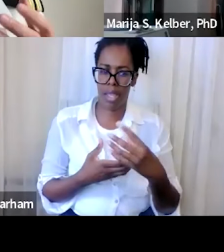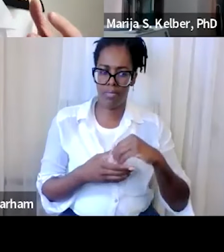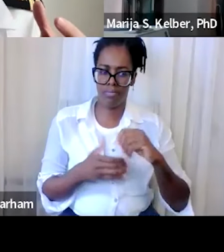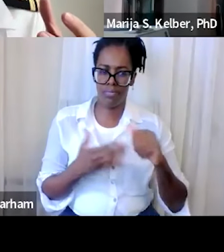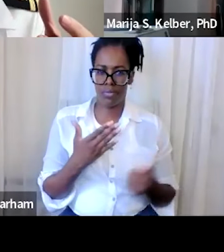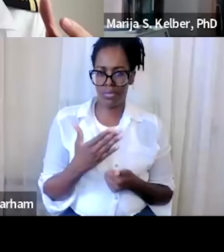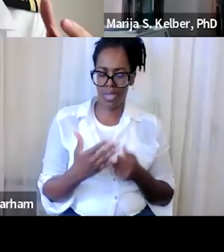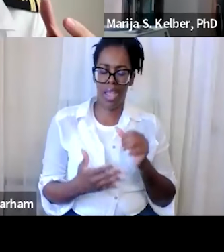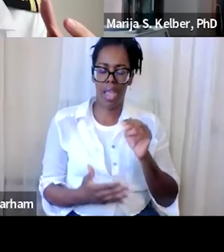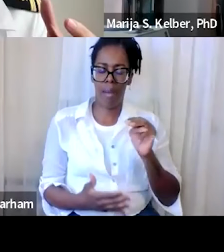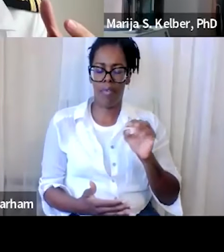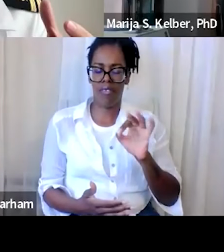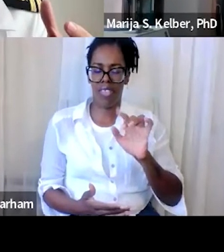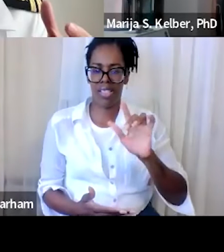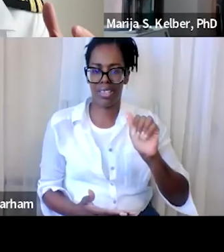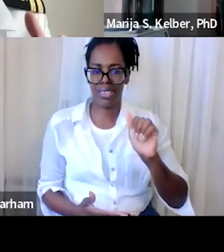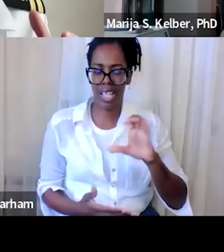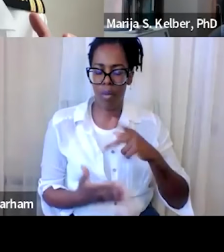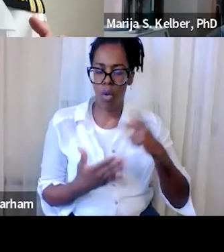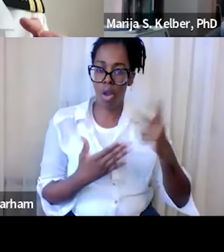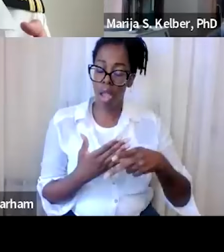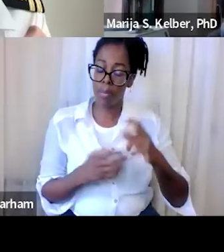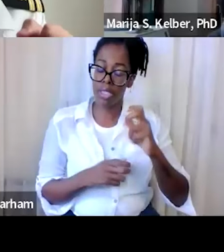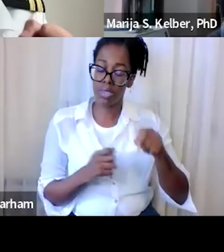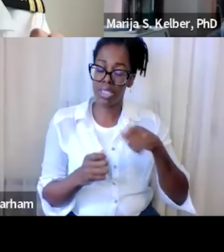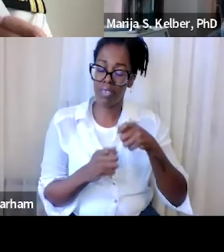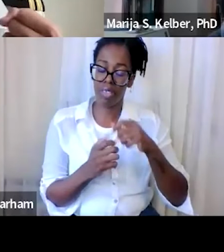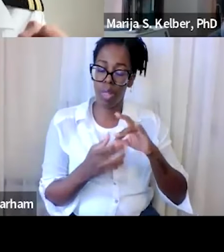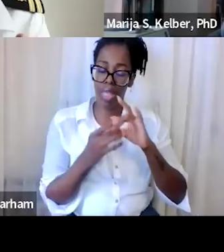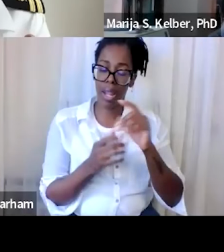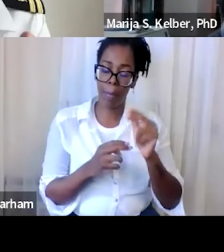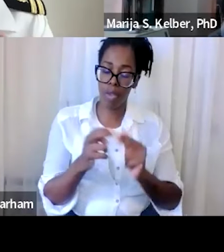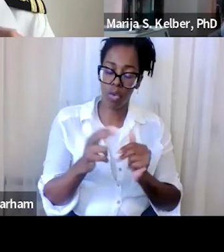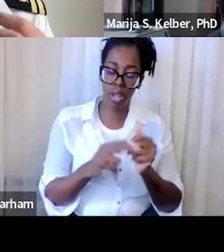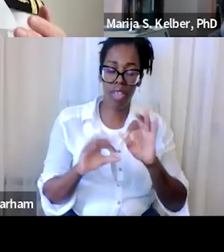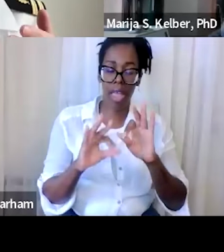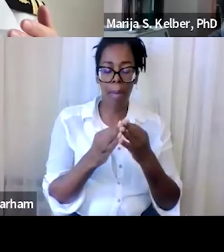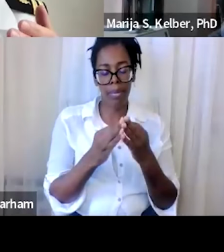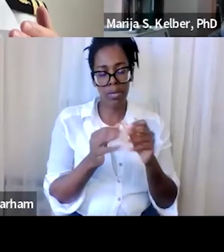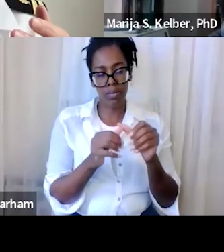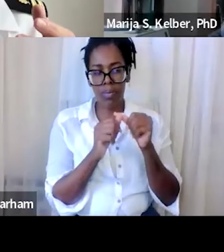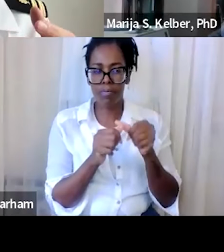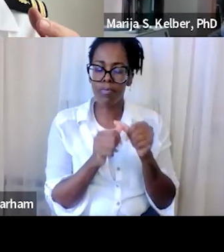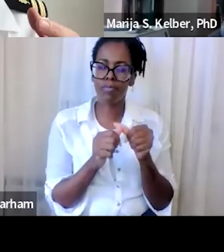And it was really specific about building family resiliency, especially as folks are preparing